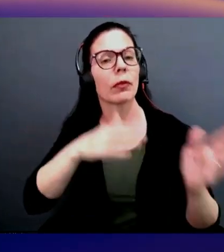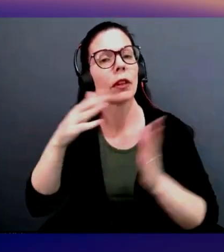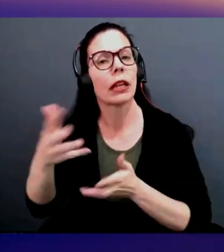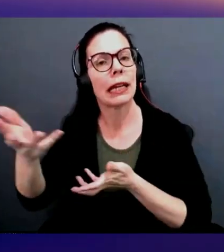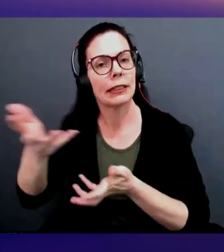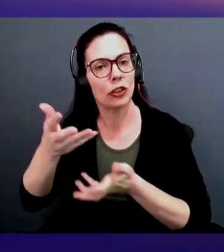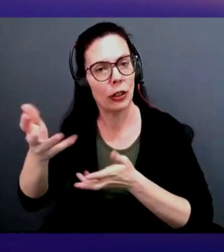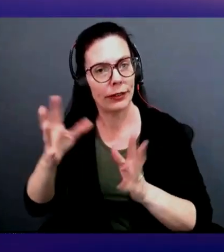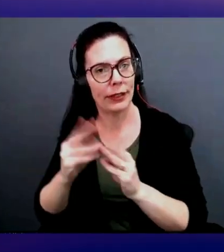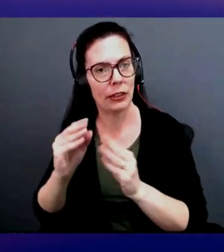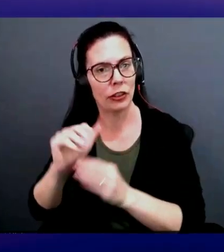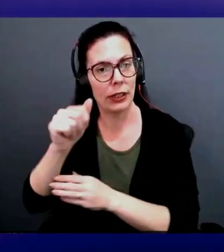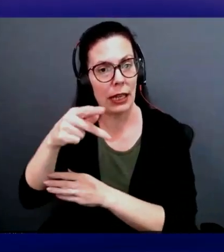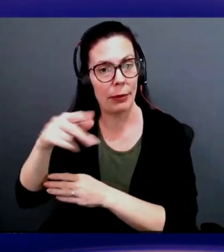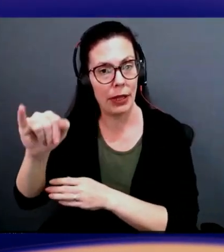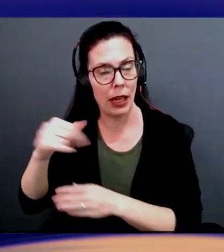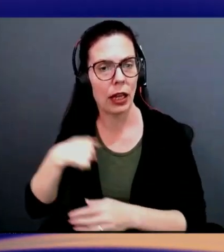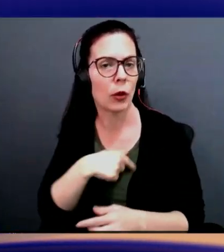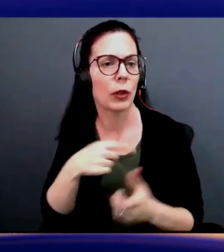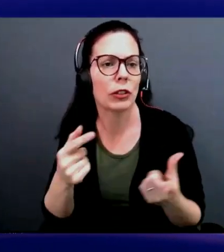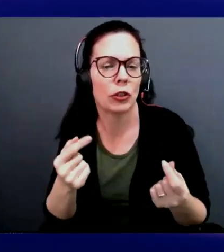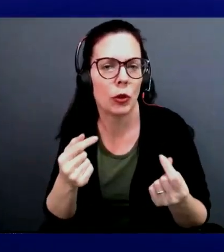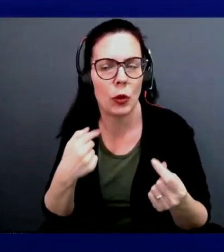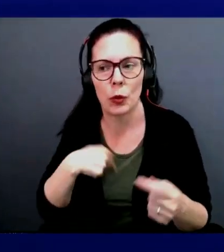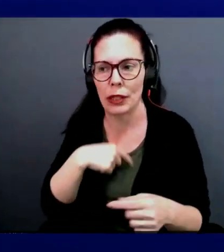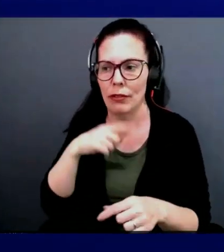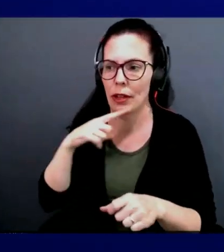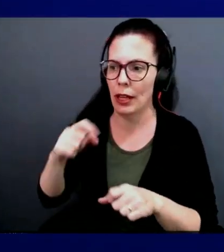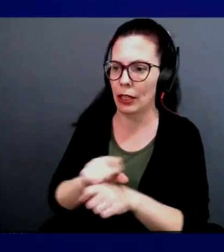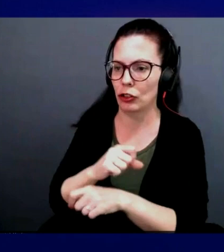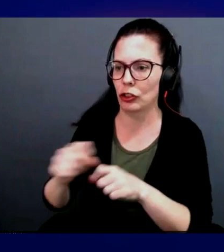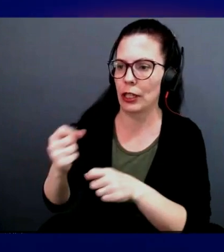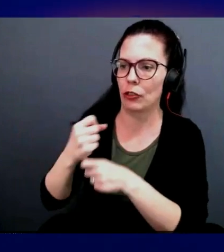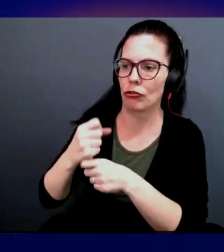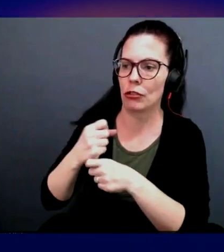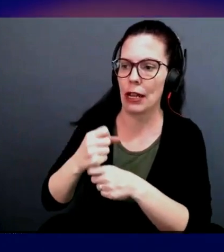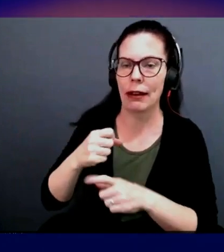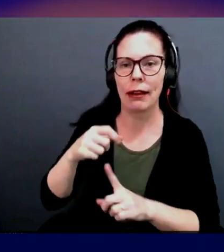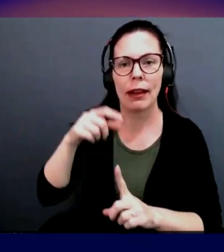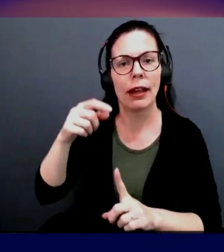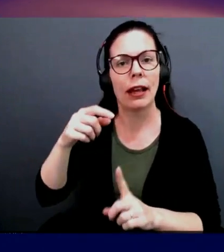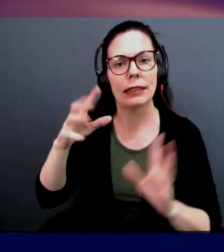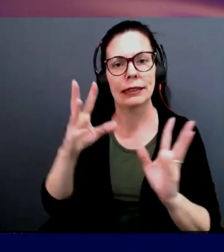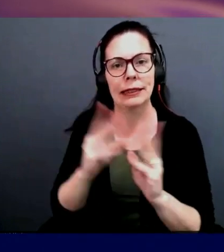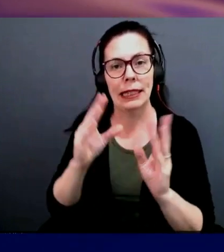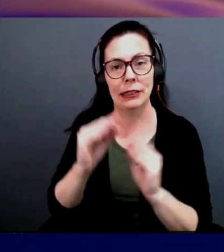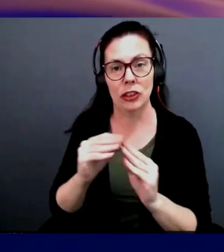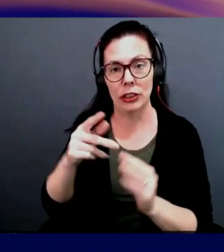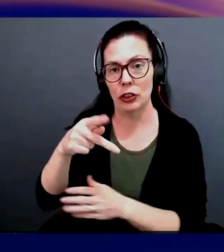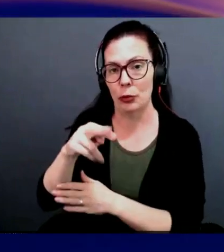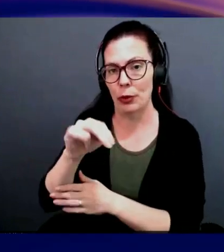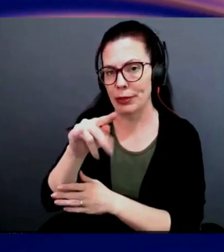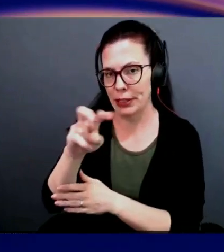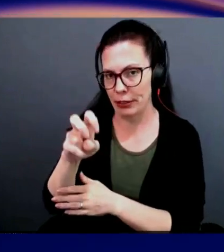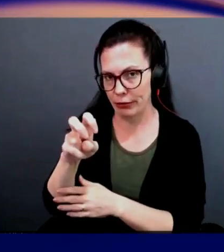what we have done is we have actually created a sessions primitive to allow developers